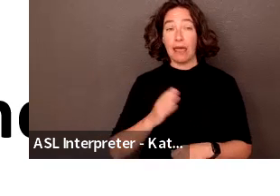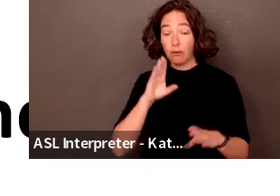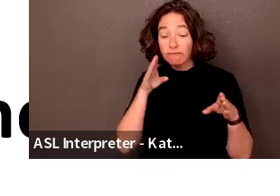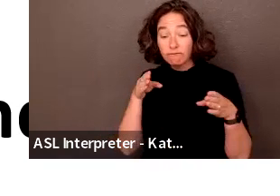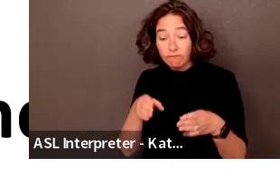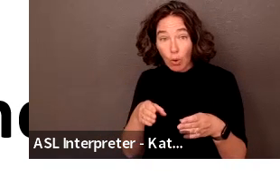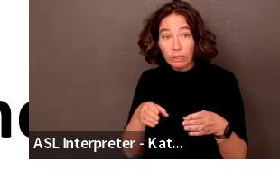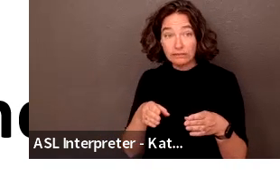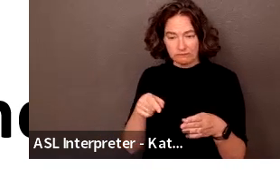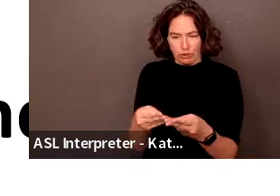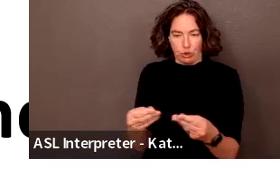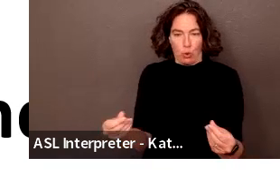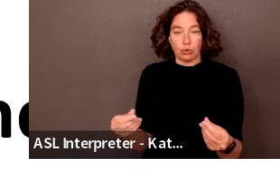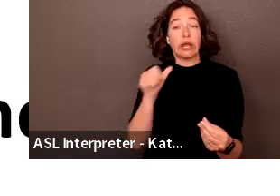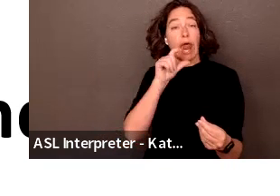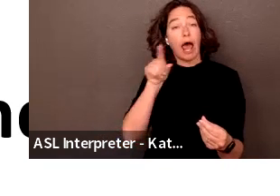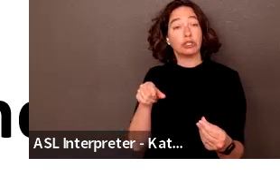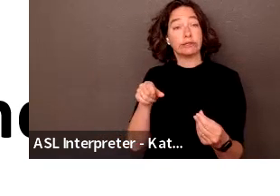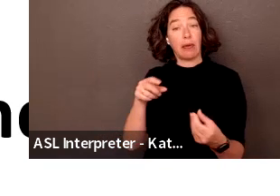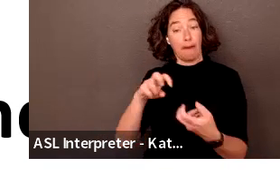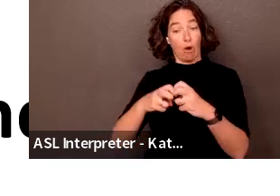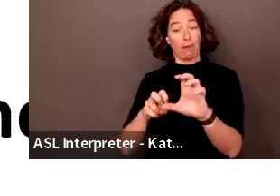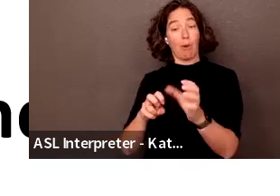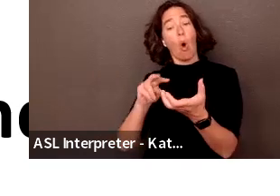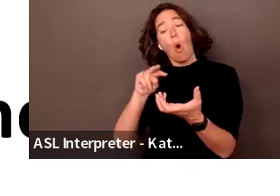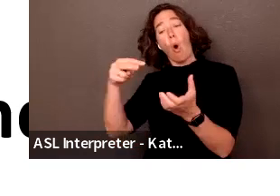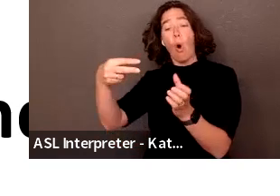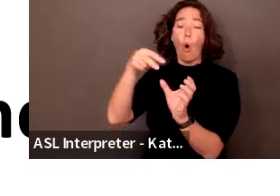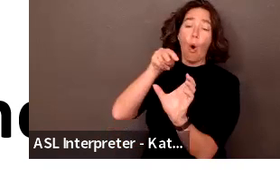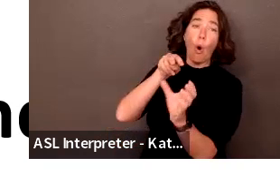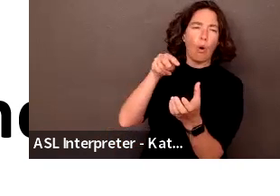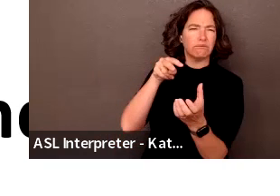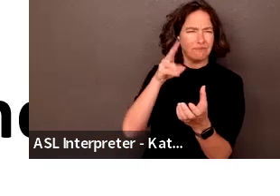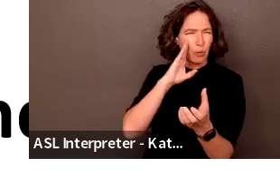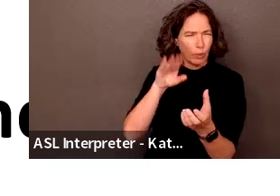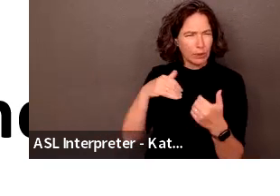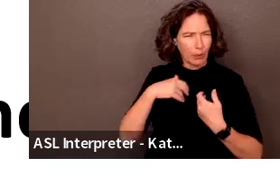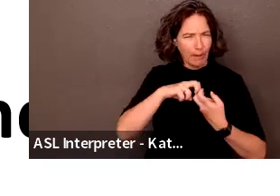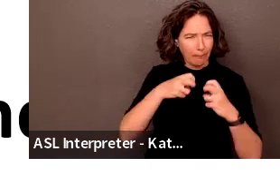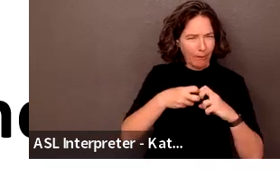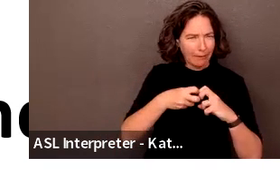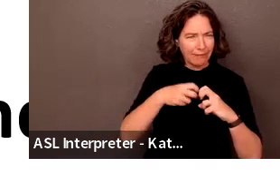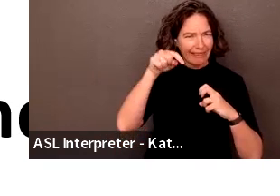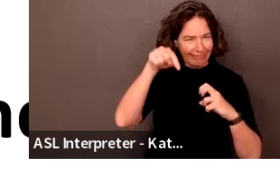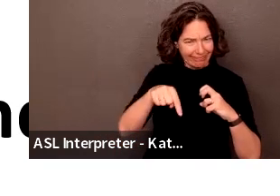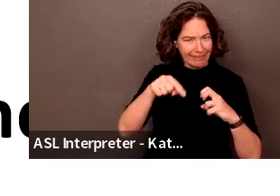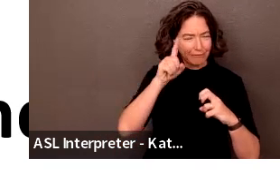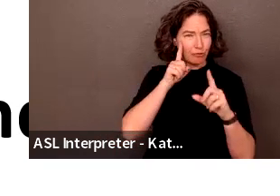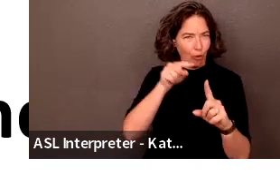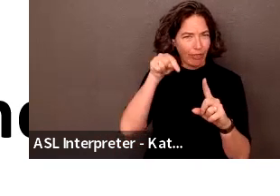begin to learn from one another. We want to respect that from everyone, the individuals and themselves. We don't want to make any assumptions